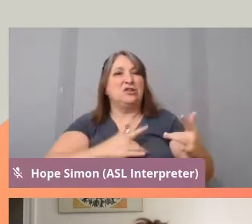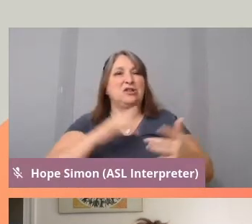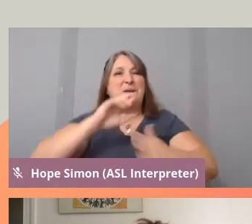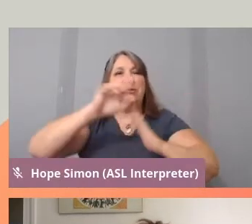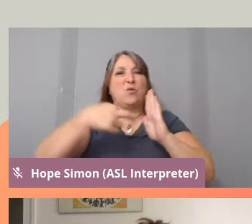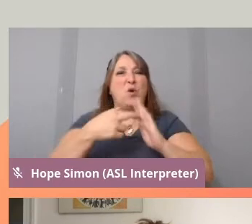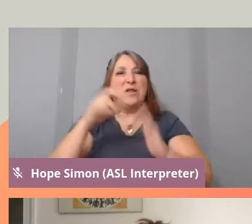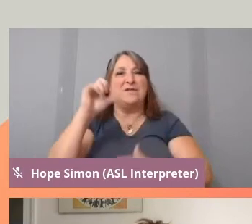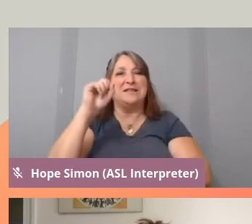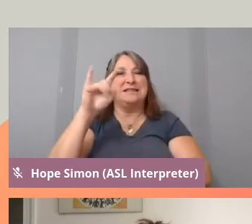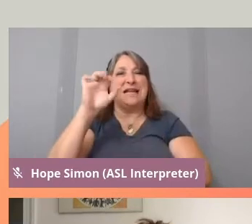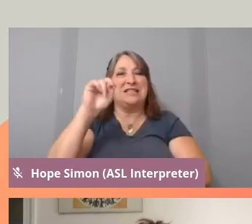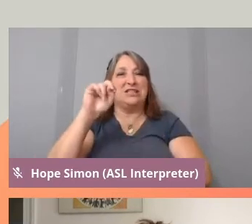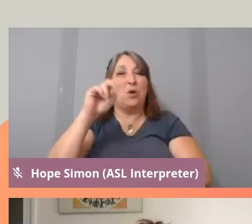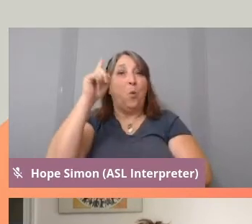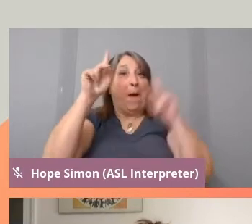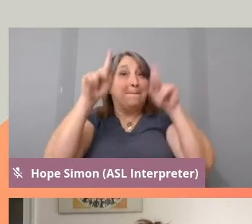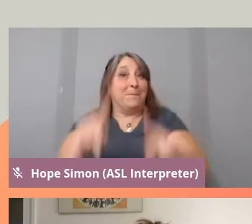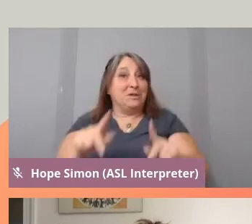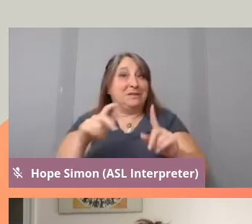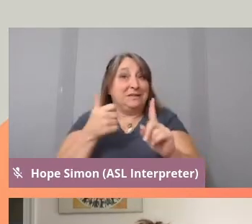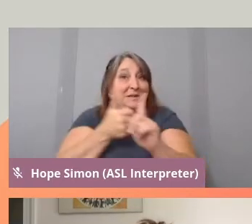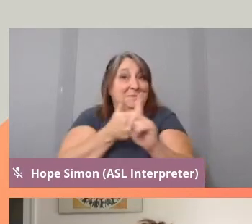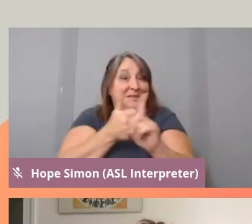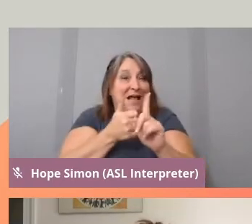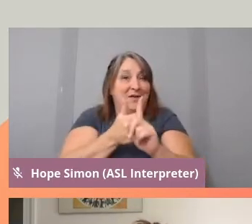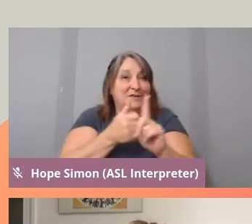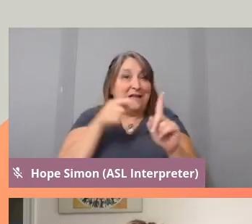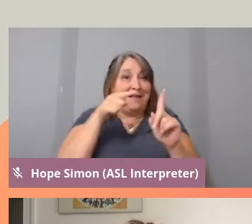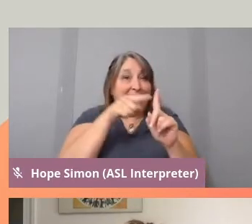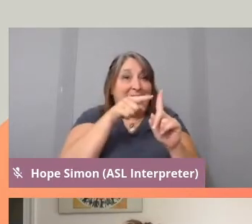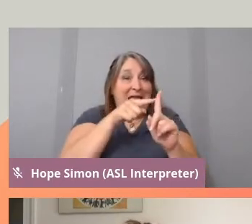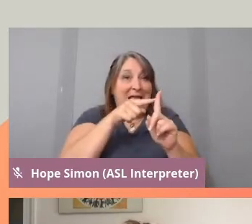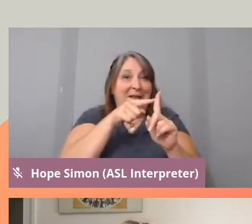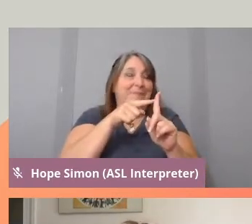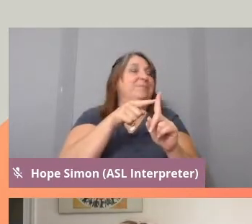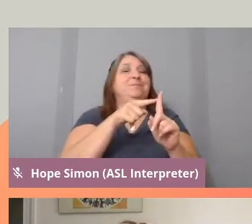In fact, one person was disconcertingly wrote,